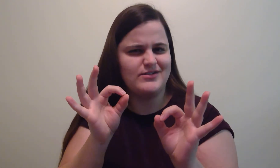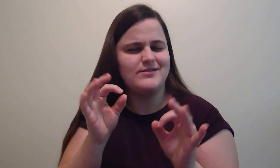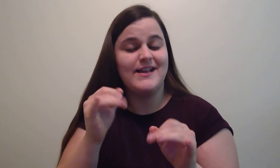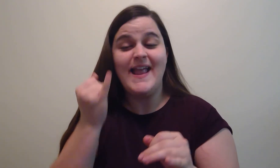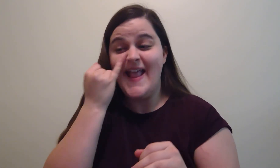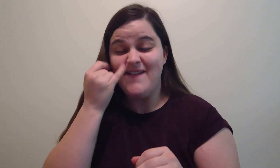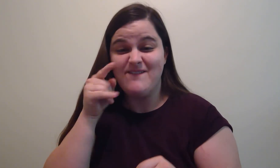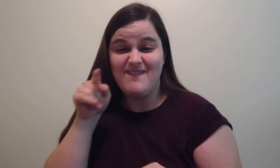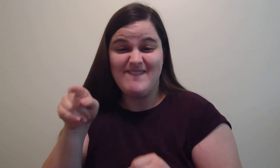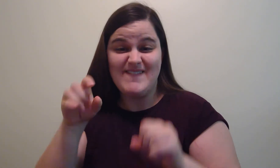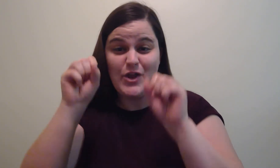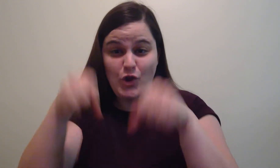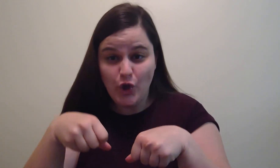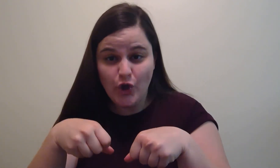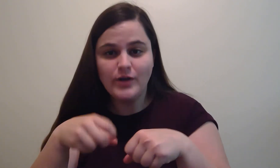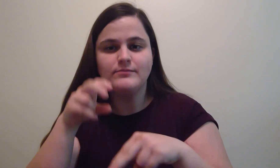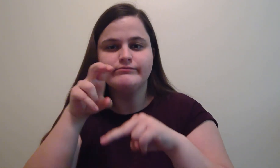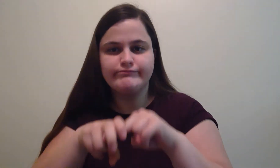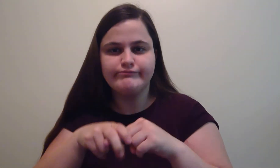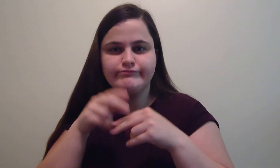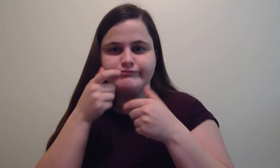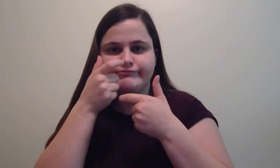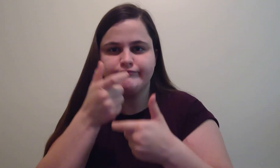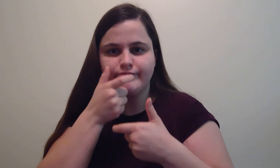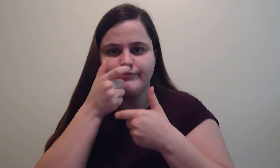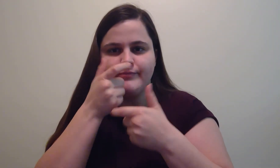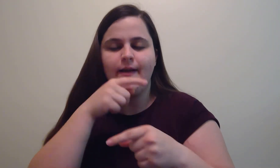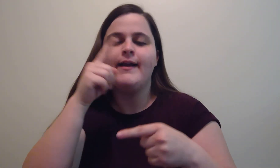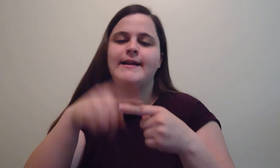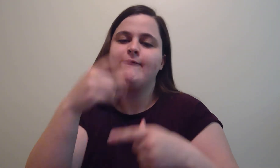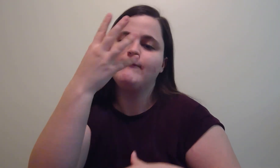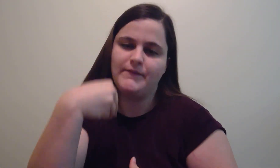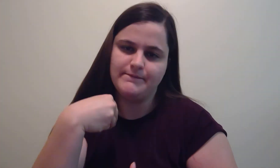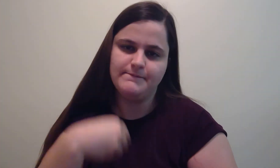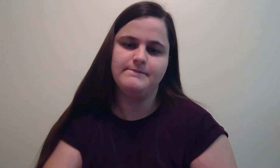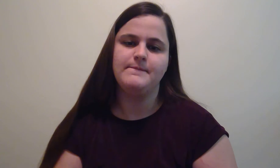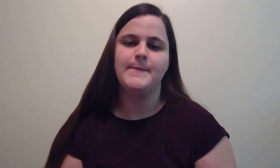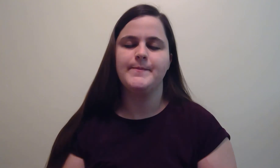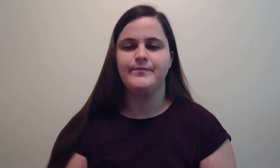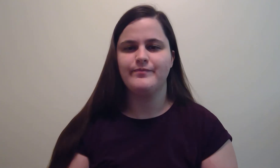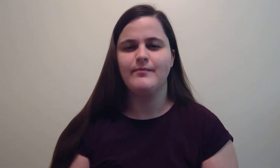Given no one to justify it to, the man was staring out the window until he fell asleep.